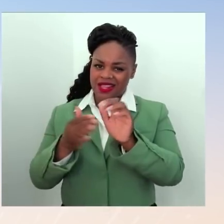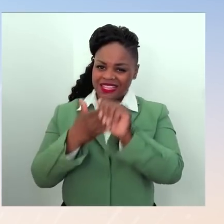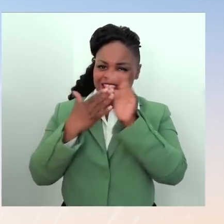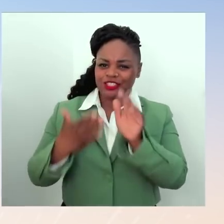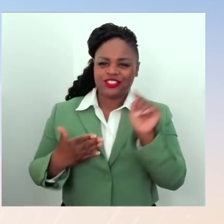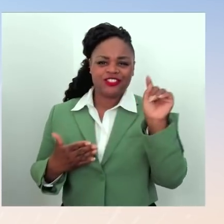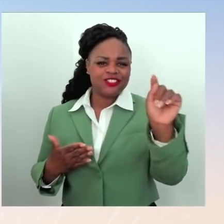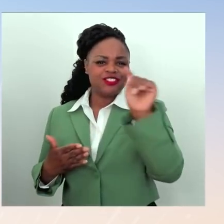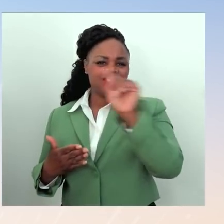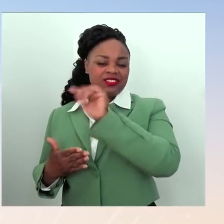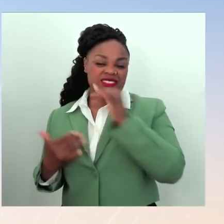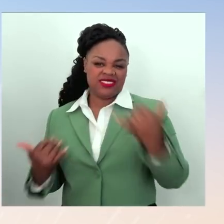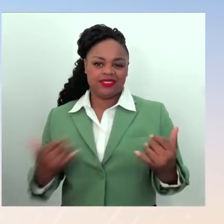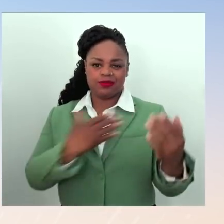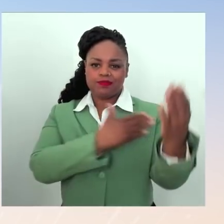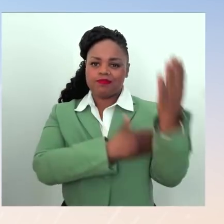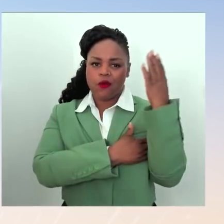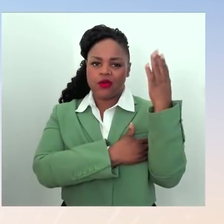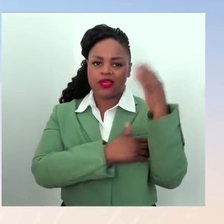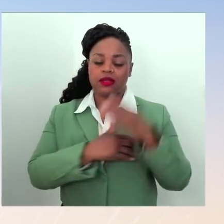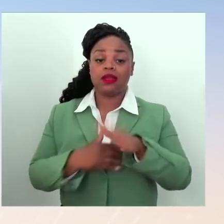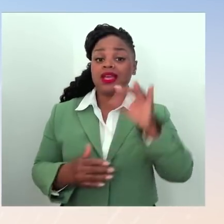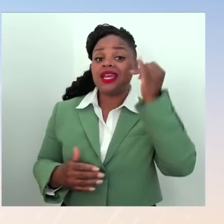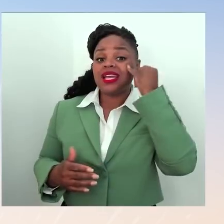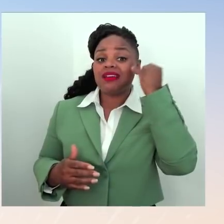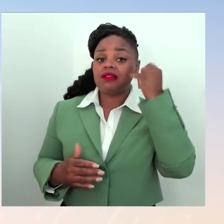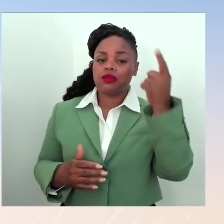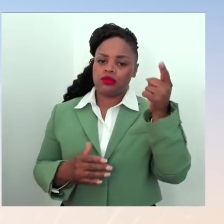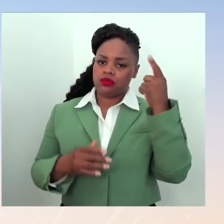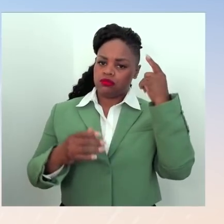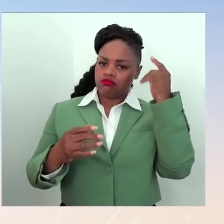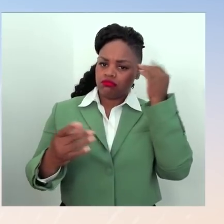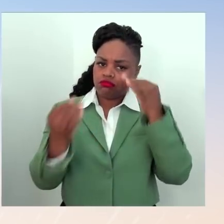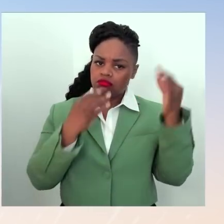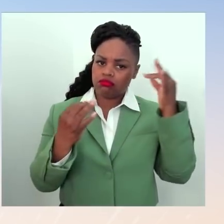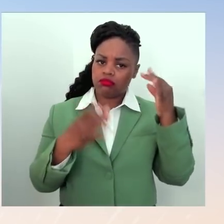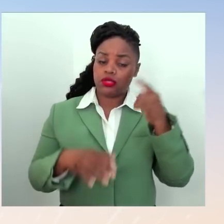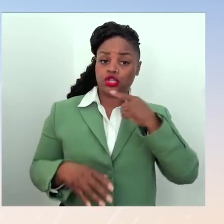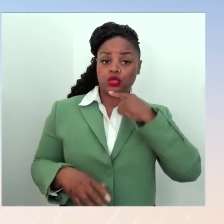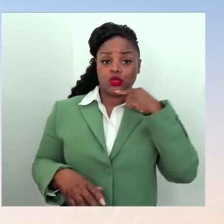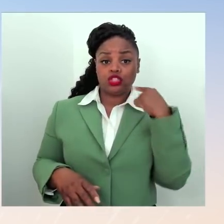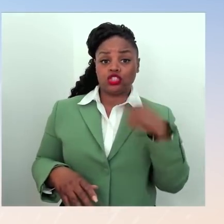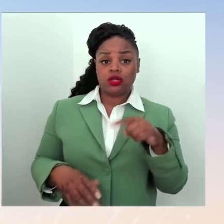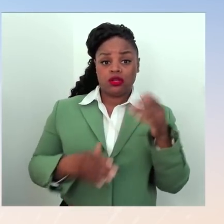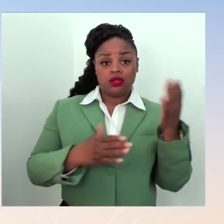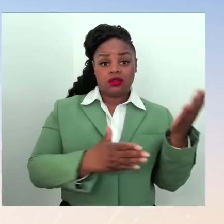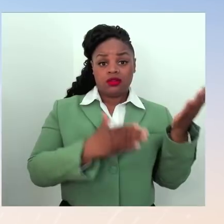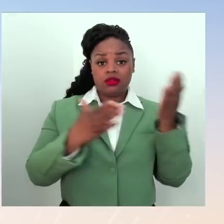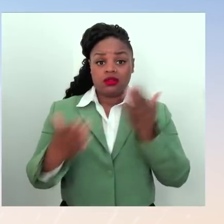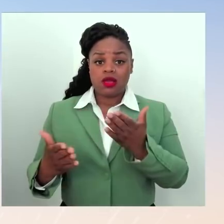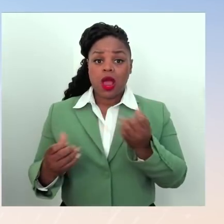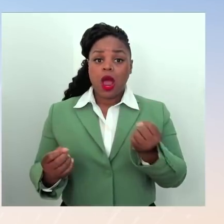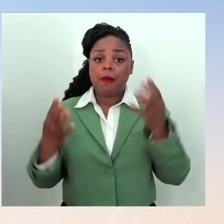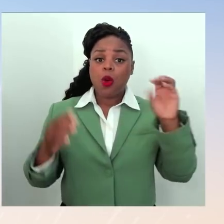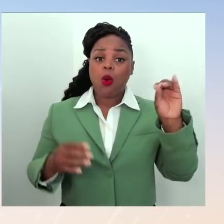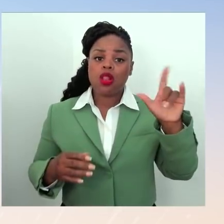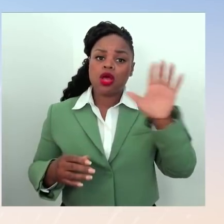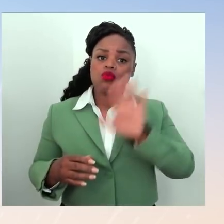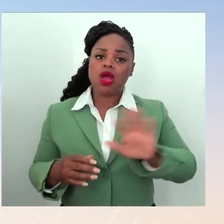they account for about a third currently of Europe's oil imports. So, with the data we have that's most -- that we have available at this point in time